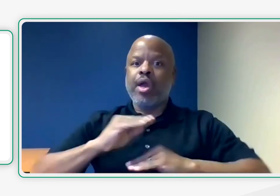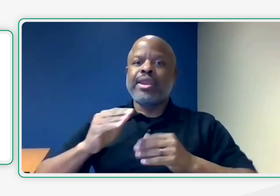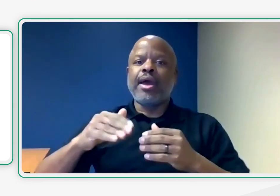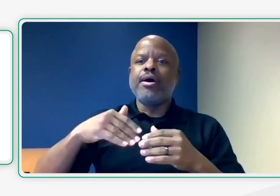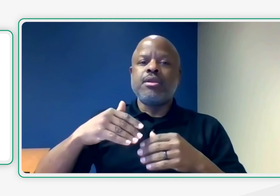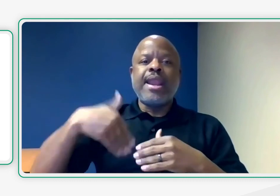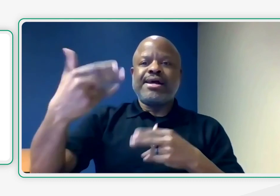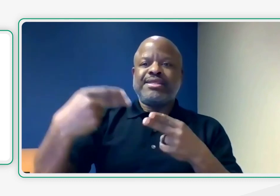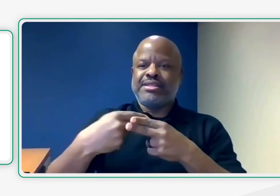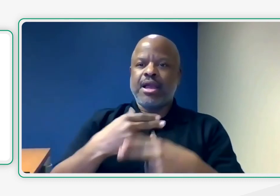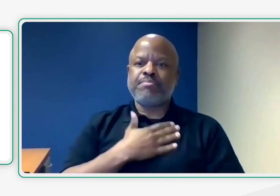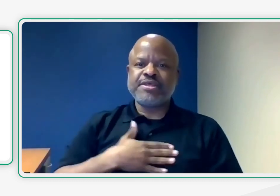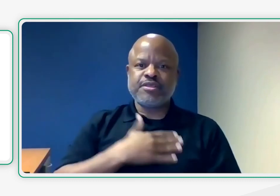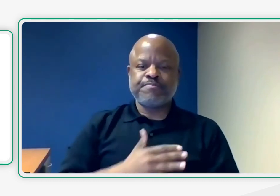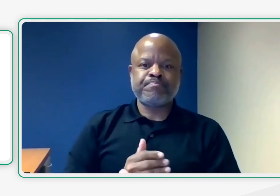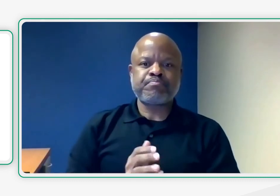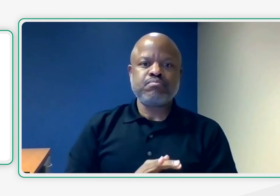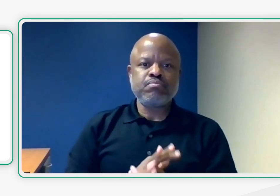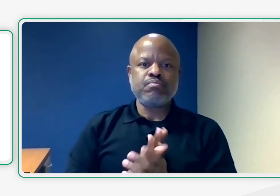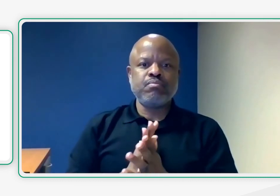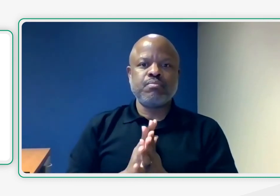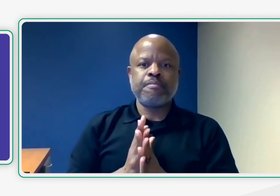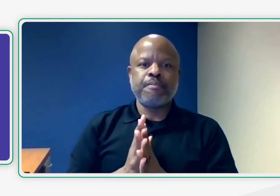and adjust them as you see fit. Next slide, please.